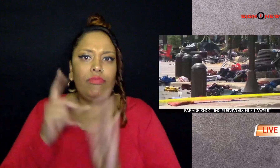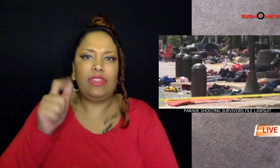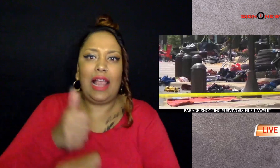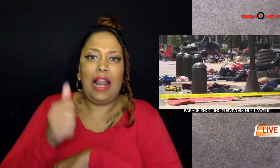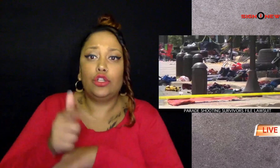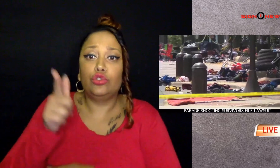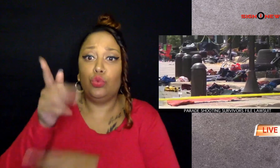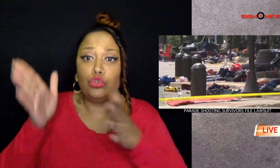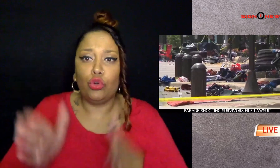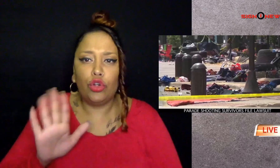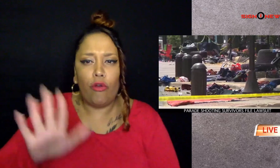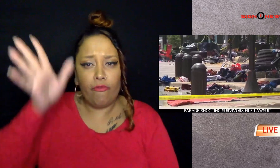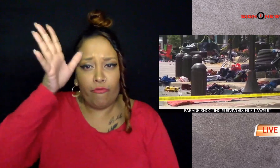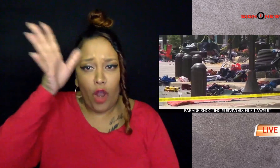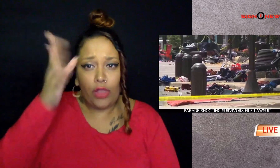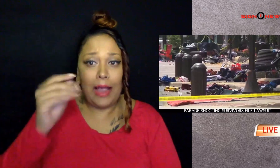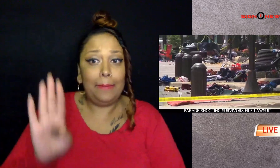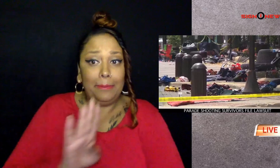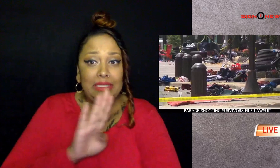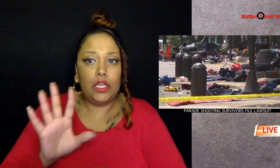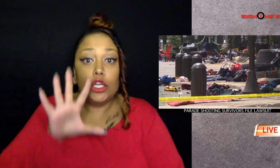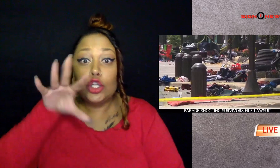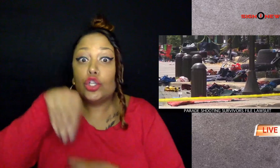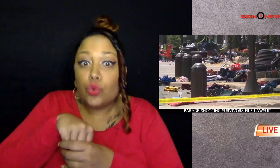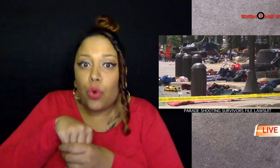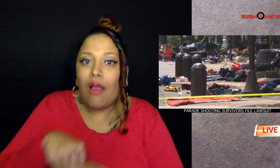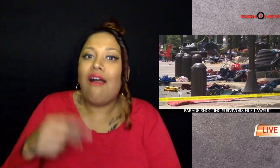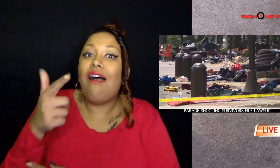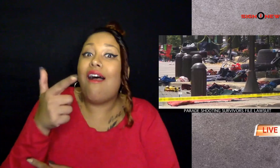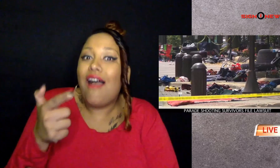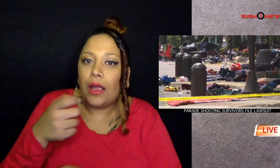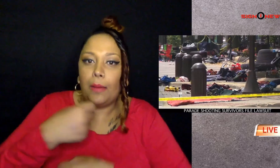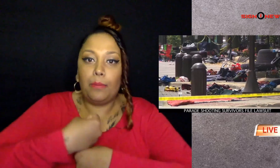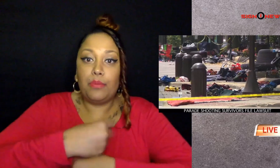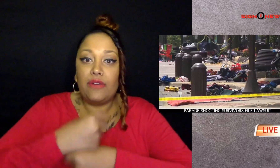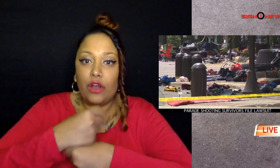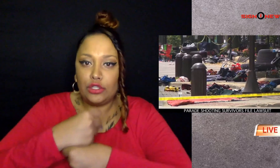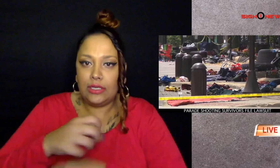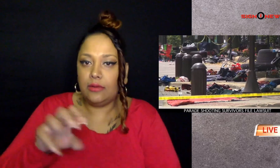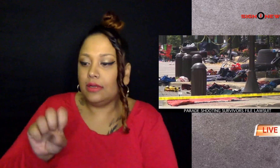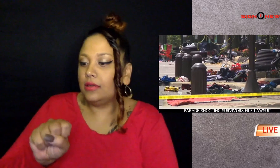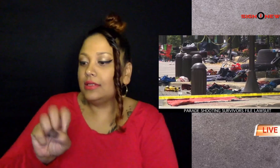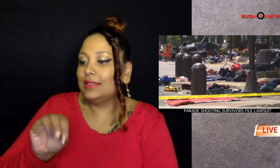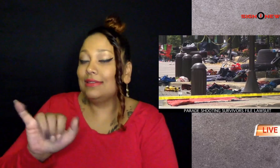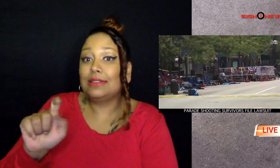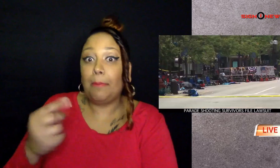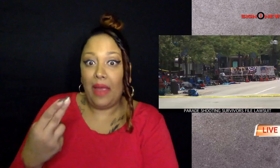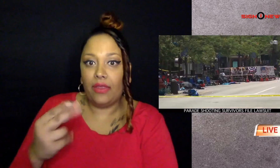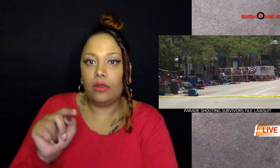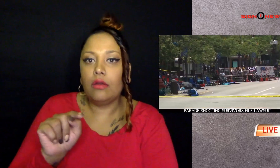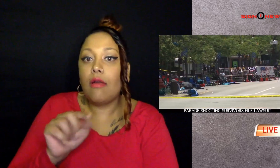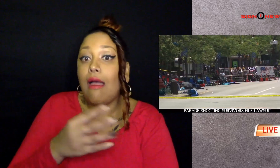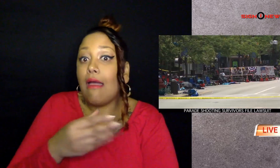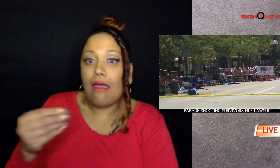alleged shooter his father and businesses including gun manufacturer Smith & Wesson